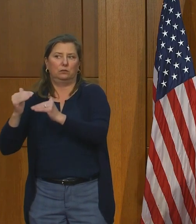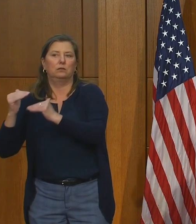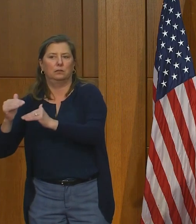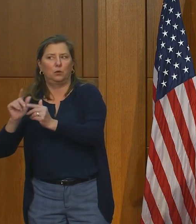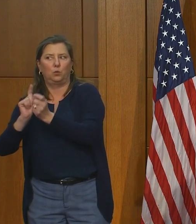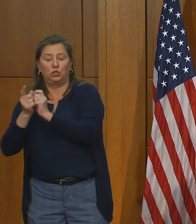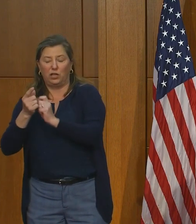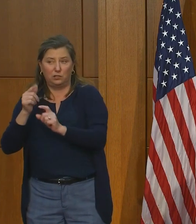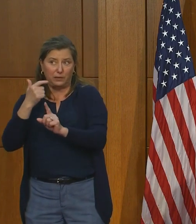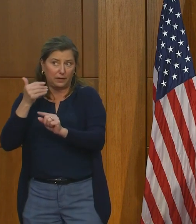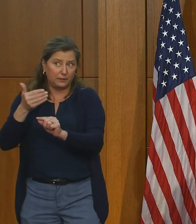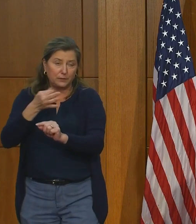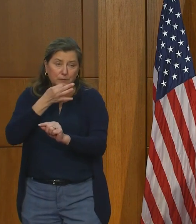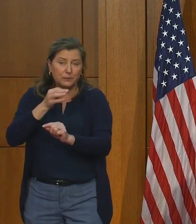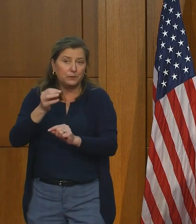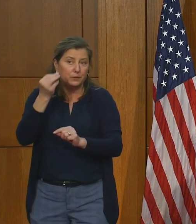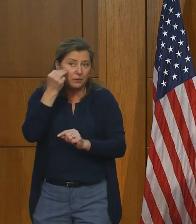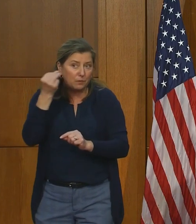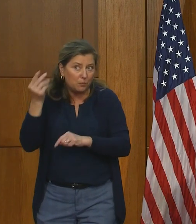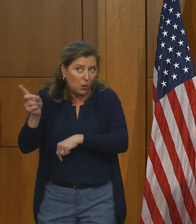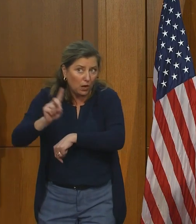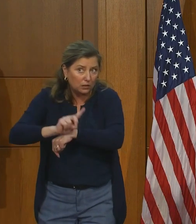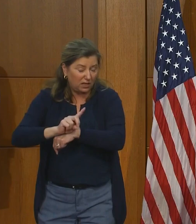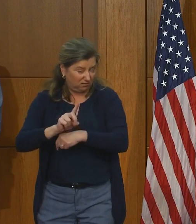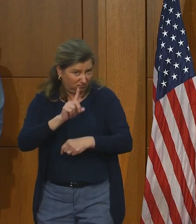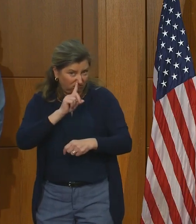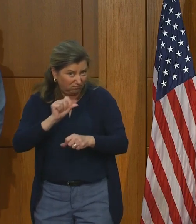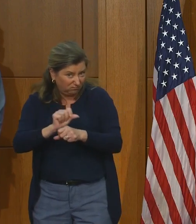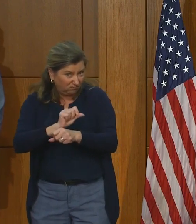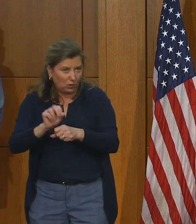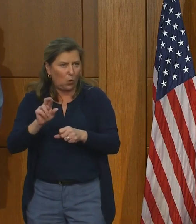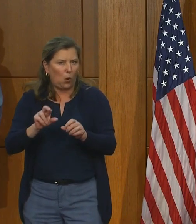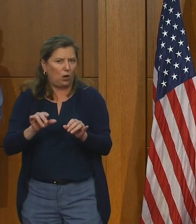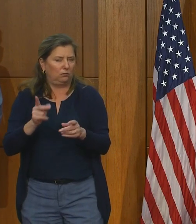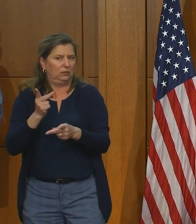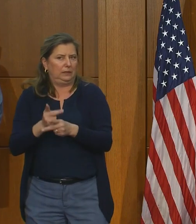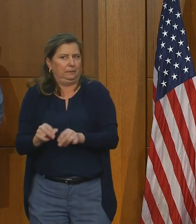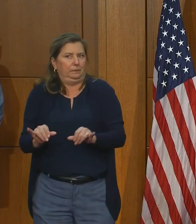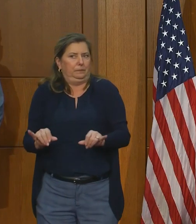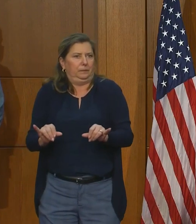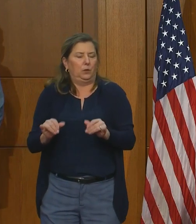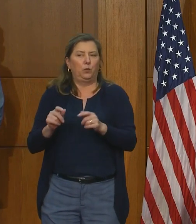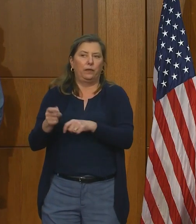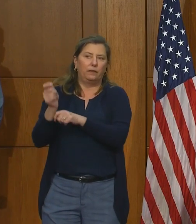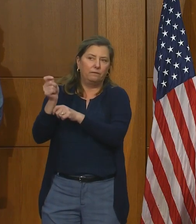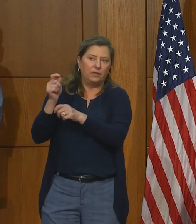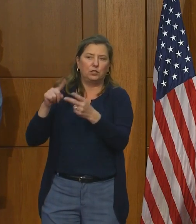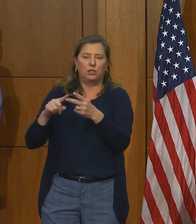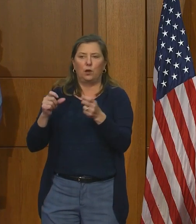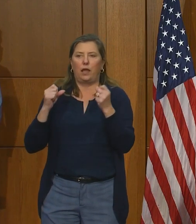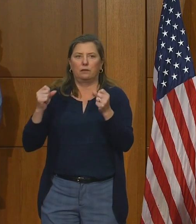MIGHT BE. CHANGES TO BEACH CORRECTIONS THE MORNING IS